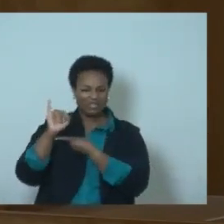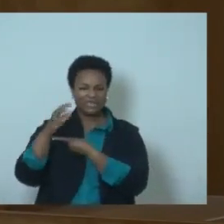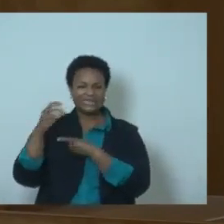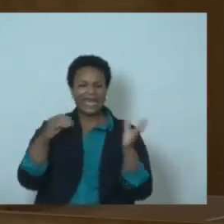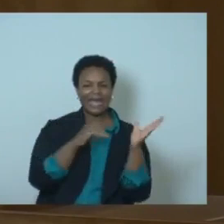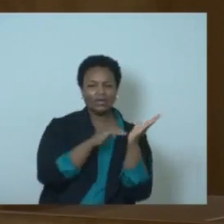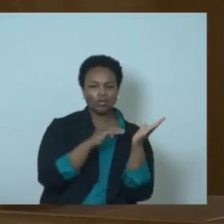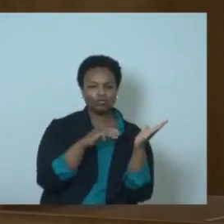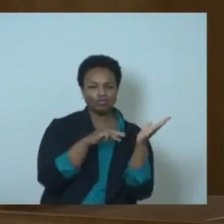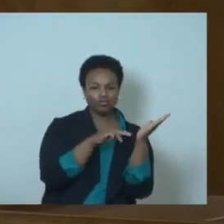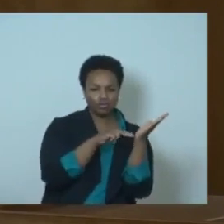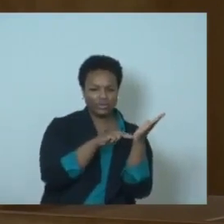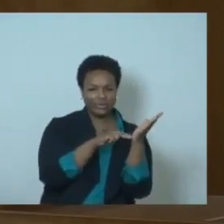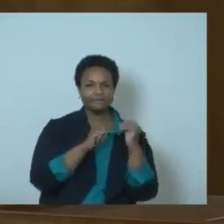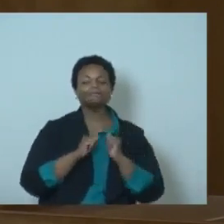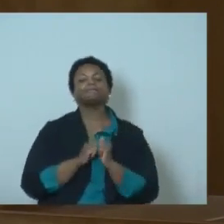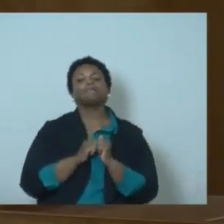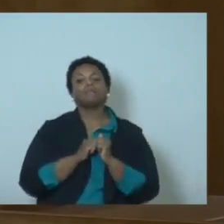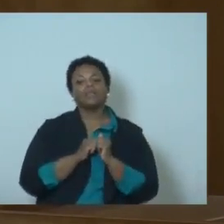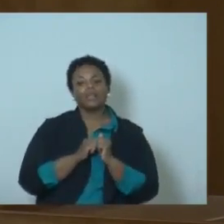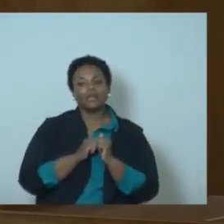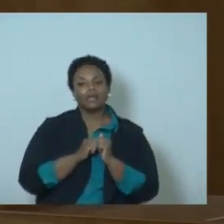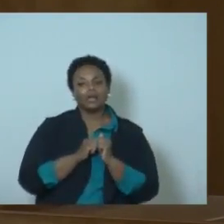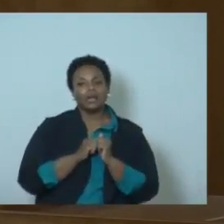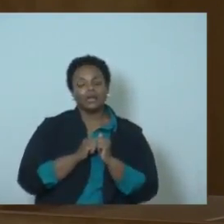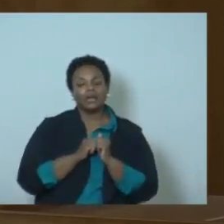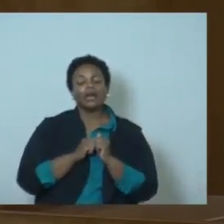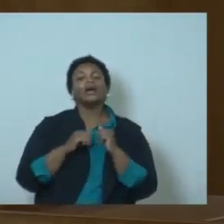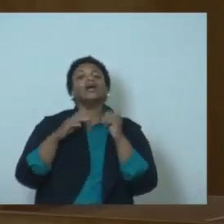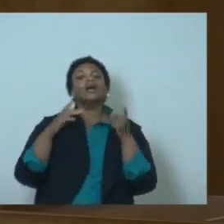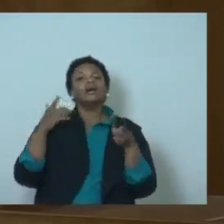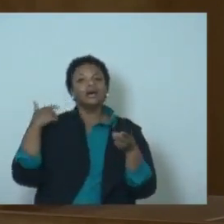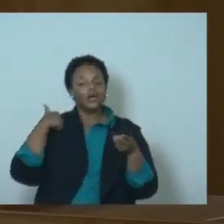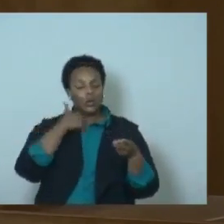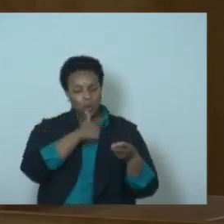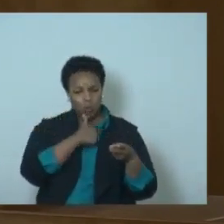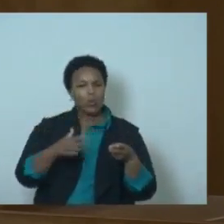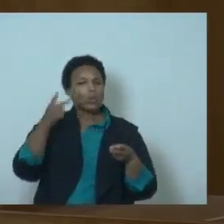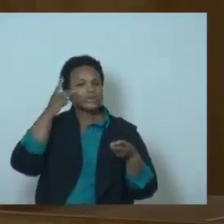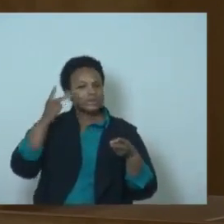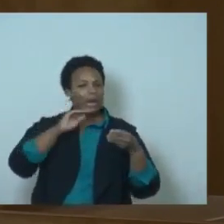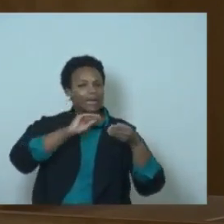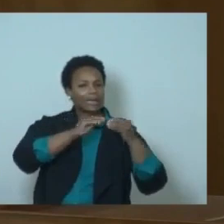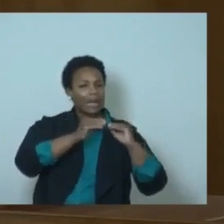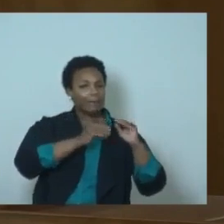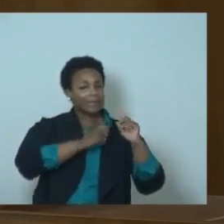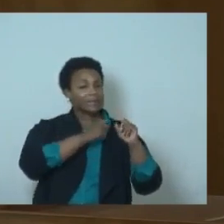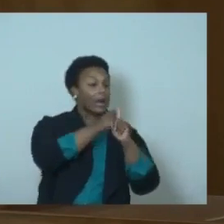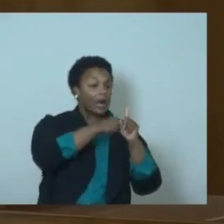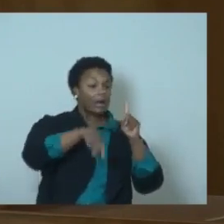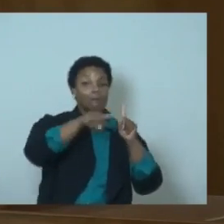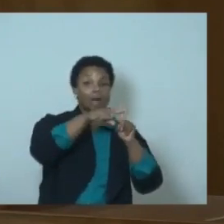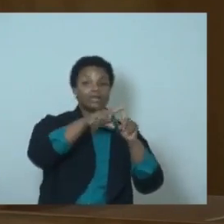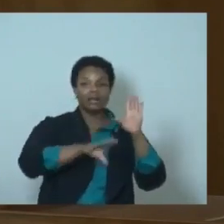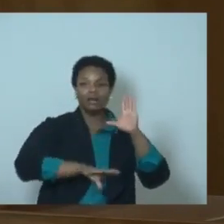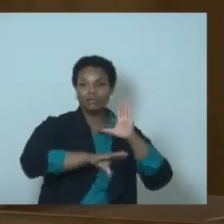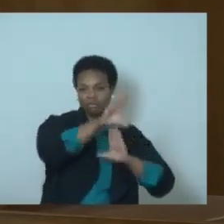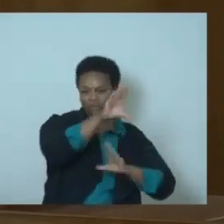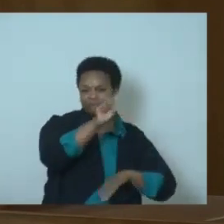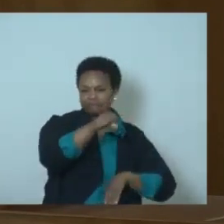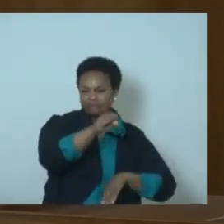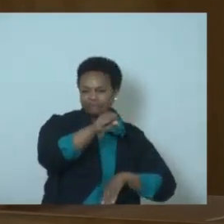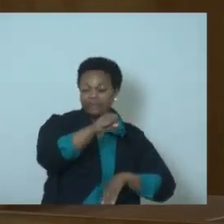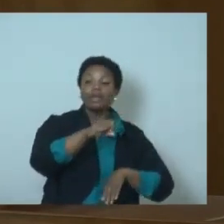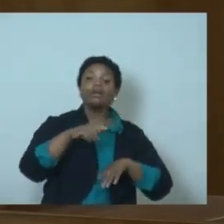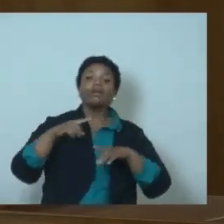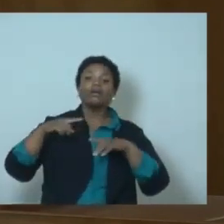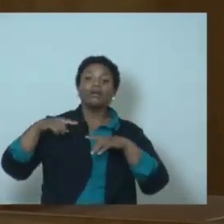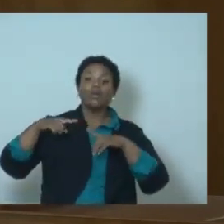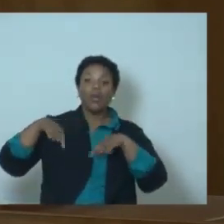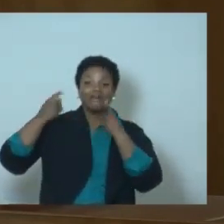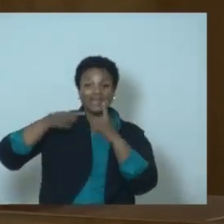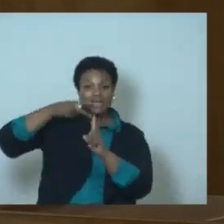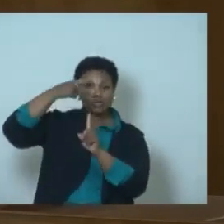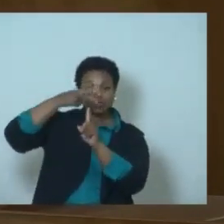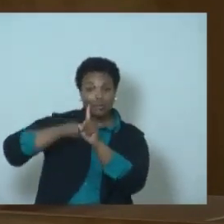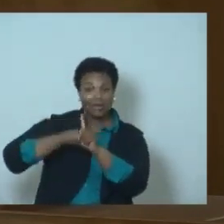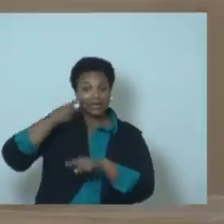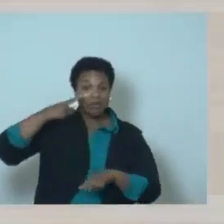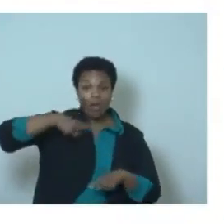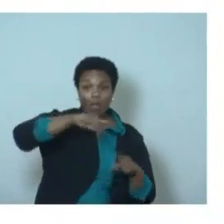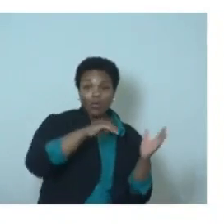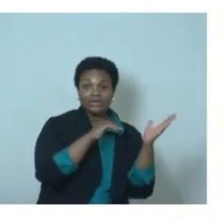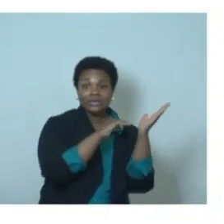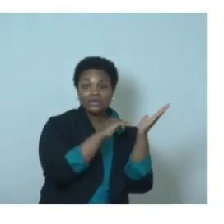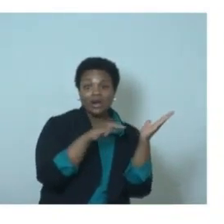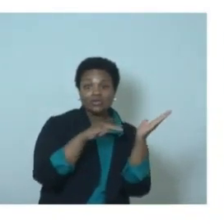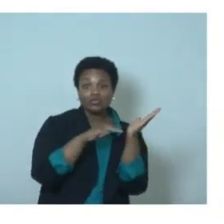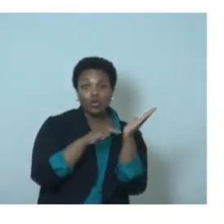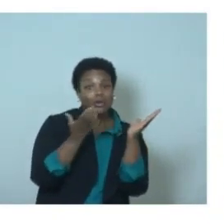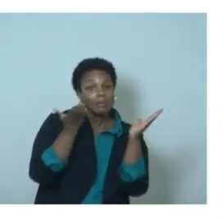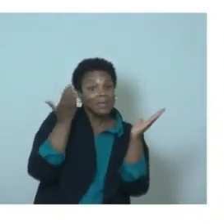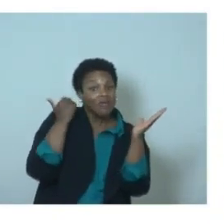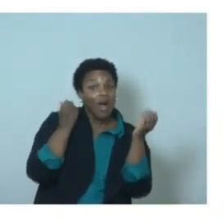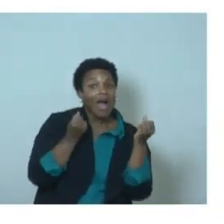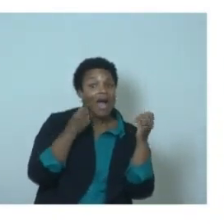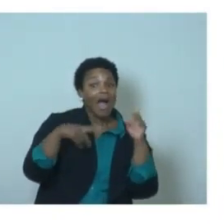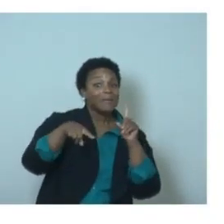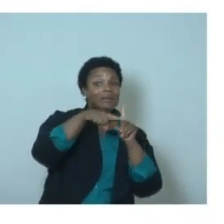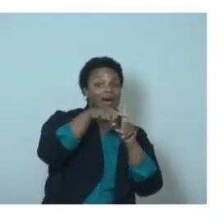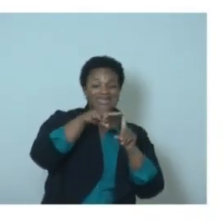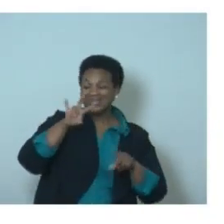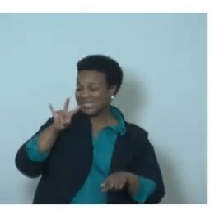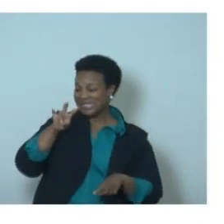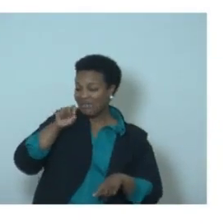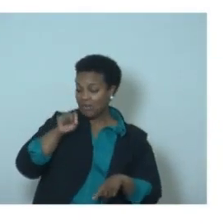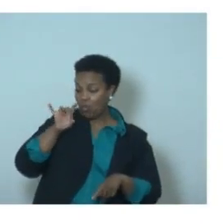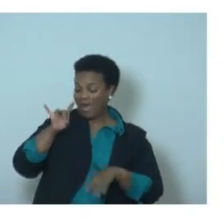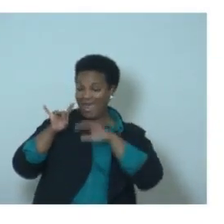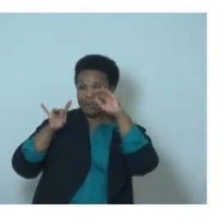I JUST WANTED TO ADDRESS BRIEFLY AND THEN I’LL FINISH ON INFECTIONS AND HEALTH CARE ONE ARTICLE SAID THEY’D AND IT TURNS OUT THAT OVER THE PAST COUPLE MONTHS THE INFECTION RATE IN